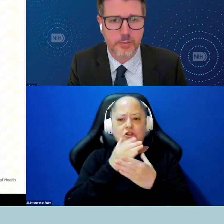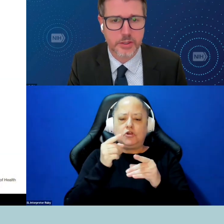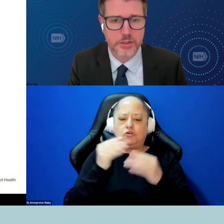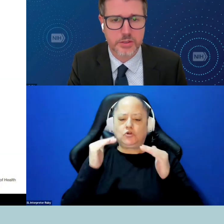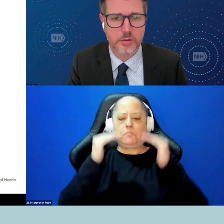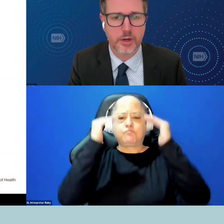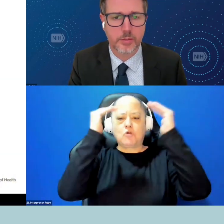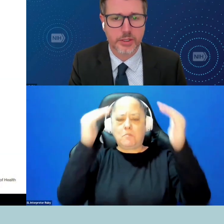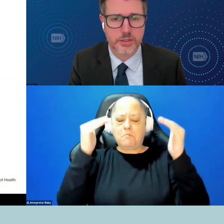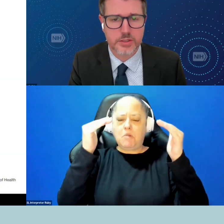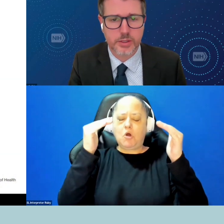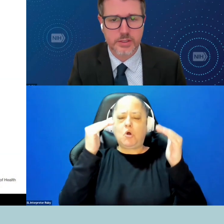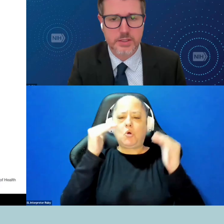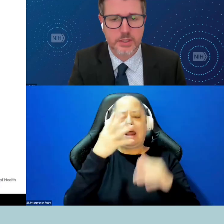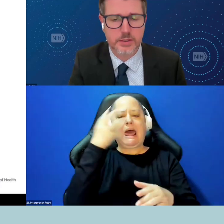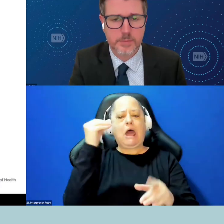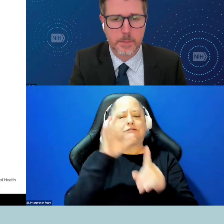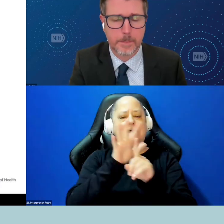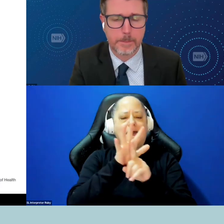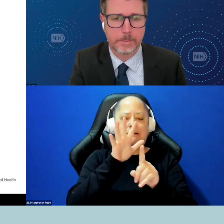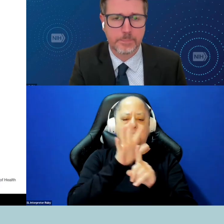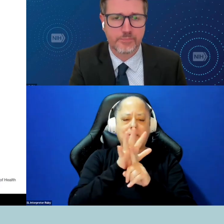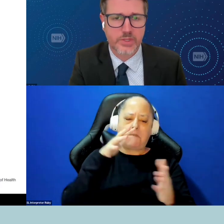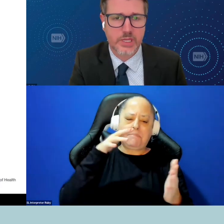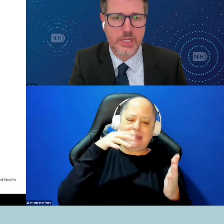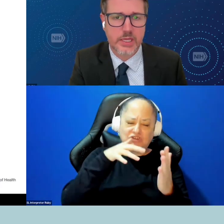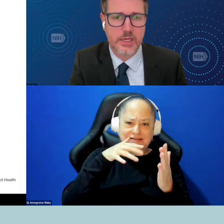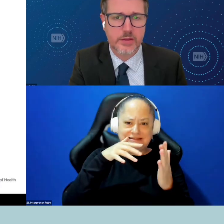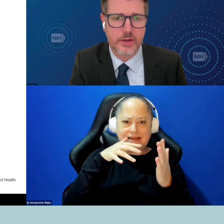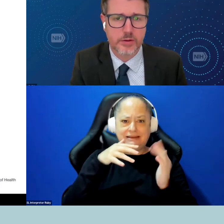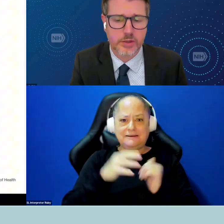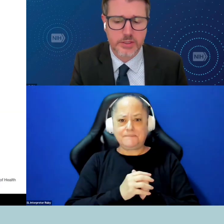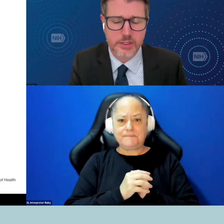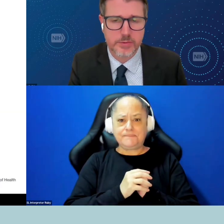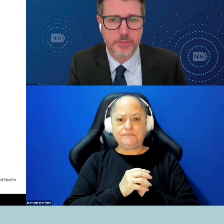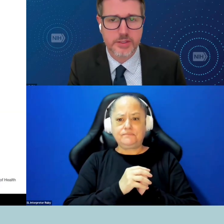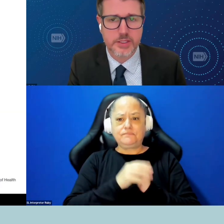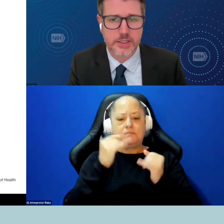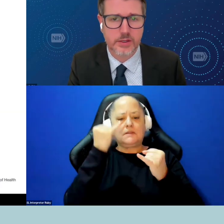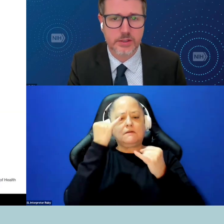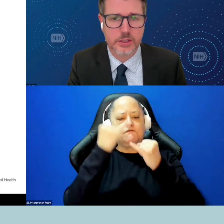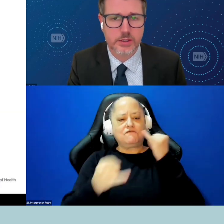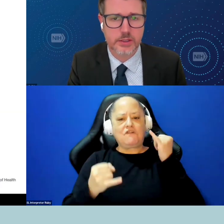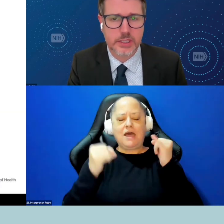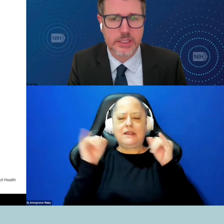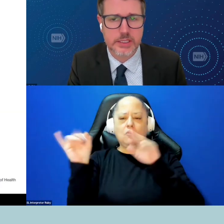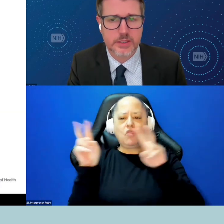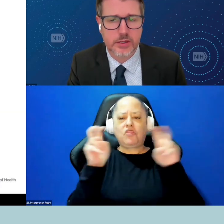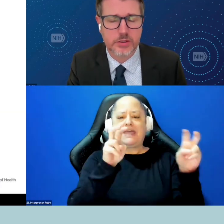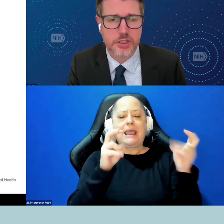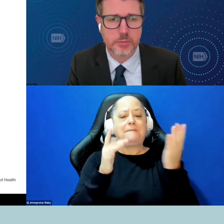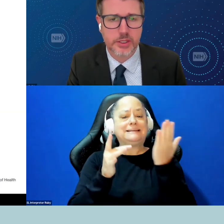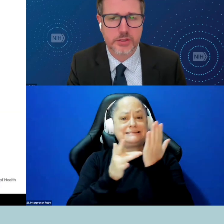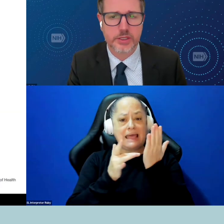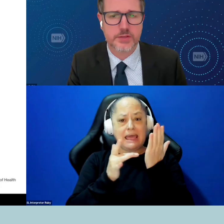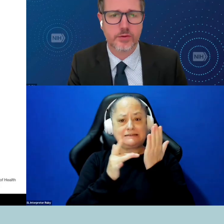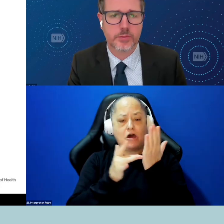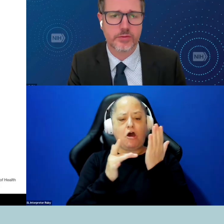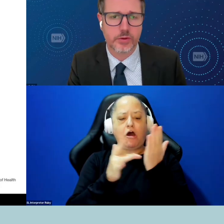of the population or populations being studied. And the final cross-cutting theme is technology. Technology can play a transformative